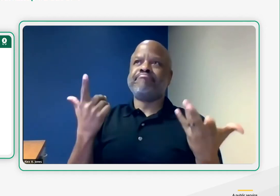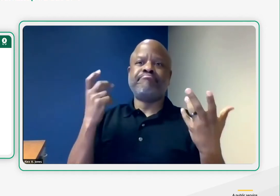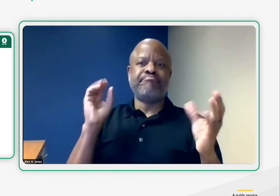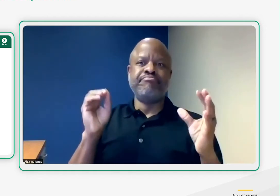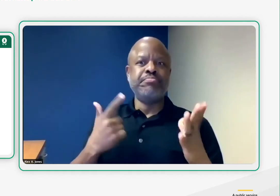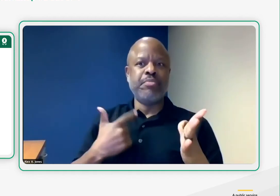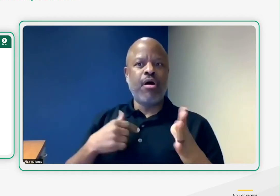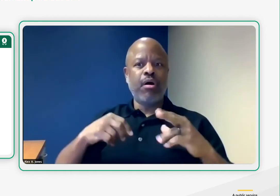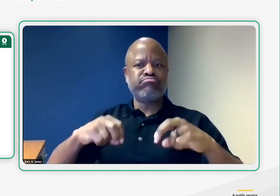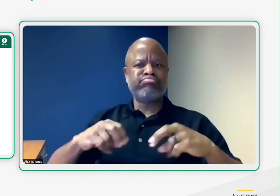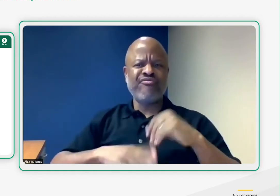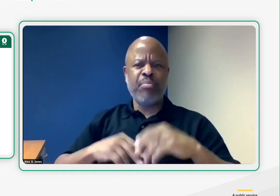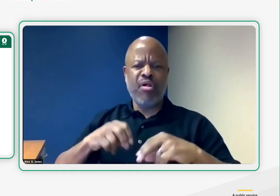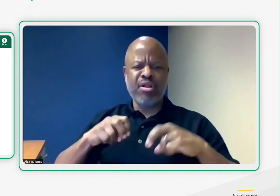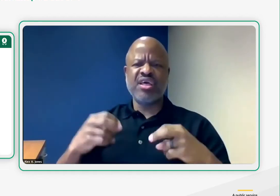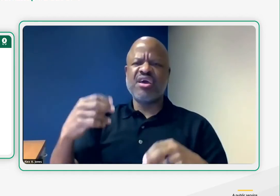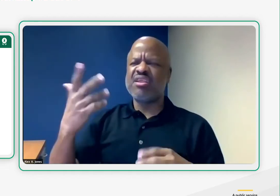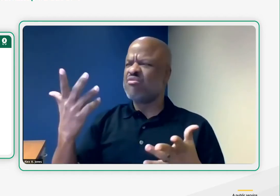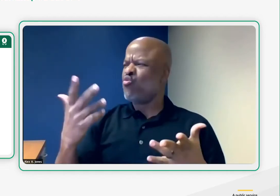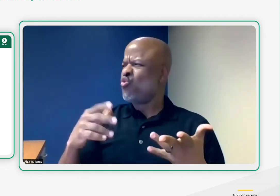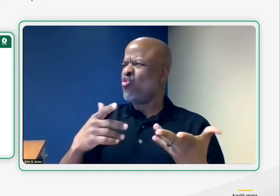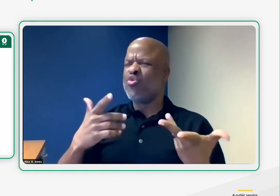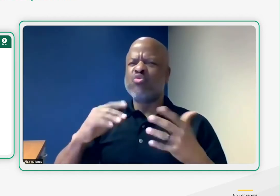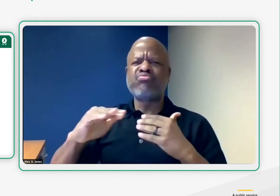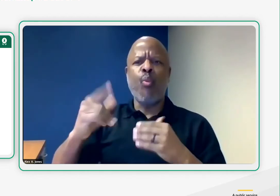And so, I felt very comfortable having coaching sessions there.